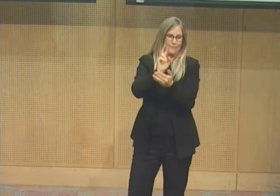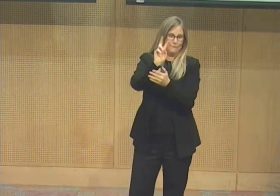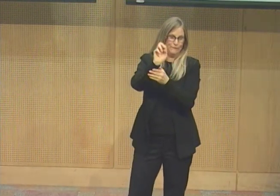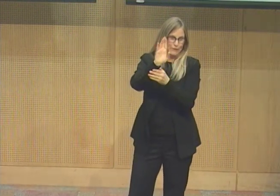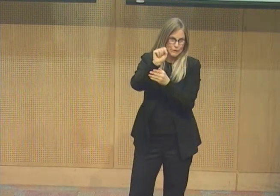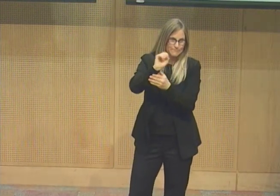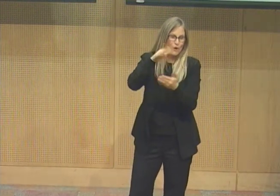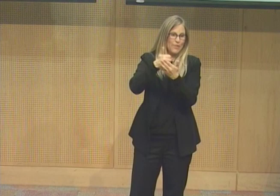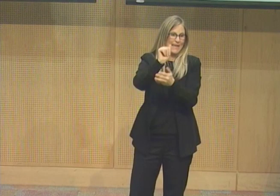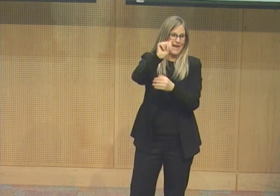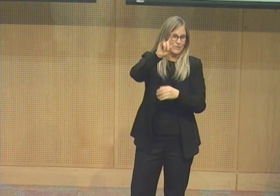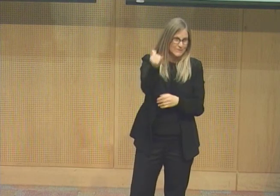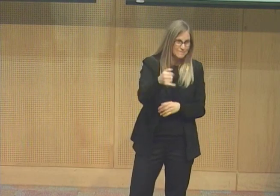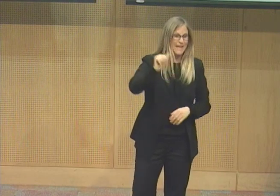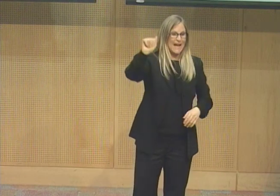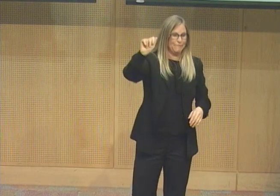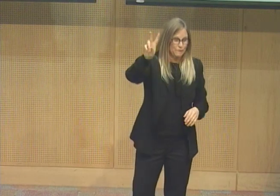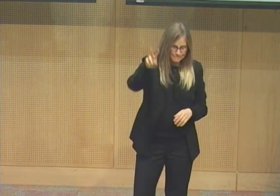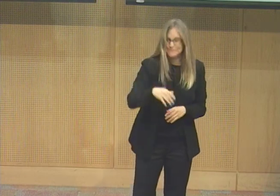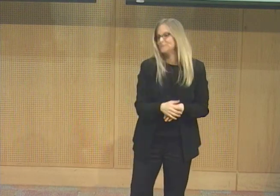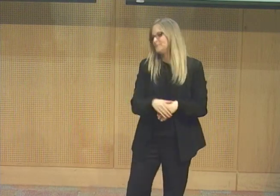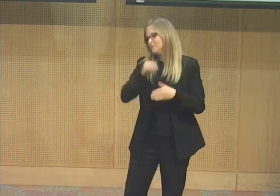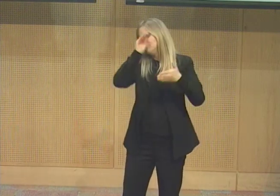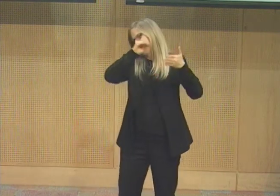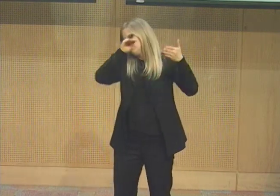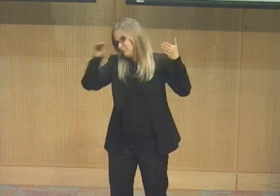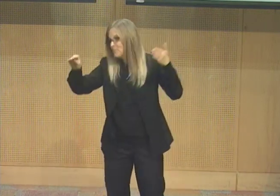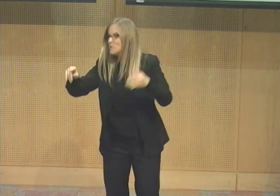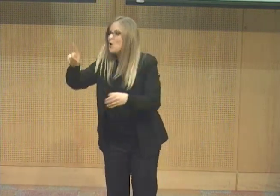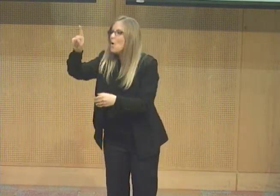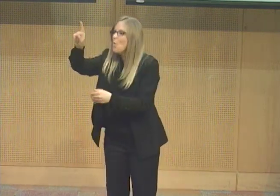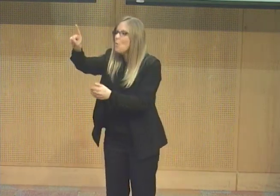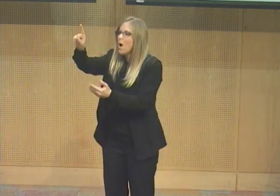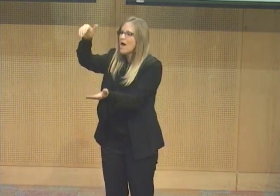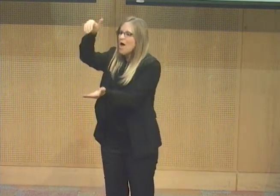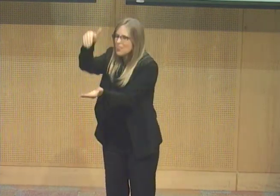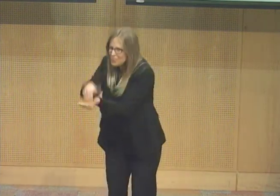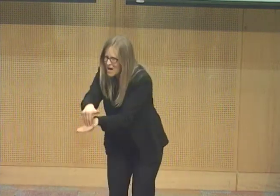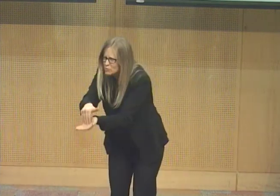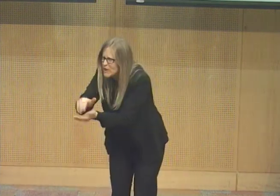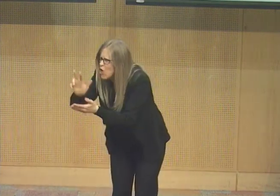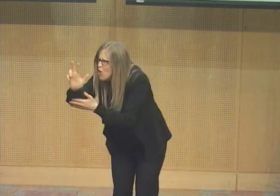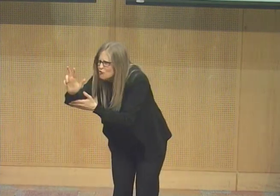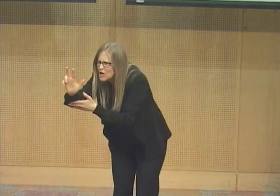So, 86 articles--all the nouns, verbs, adjectives, and adverbs.